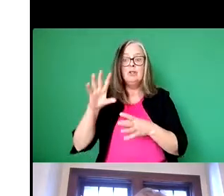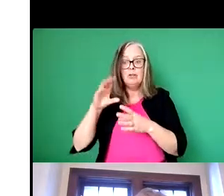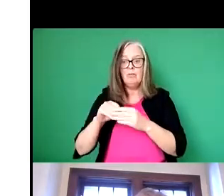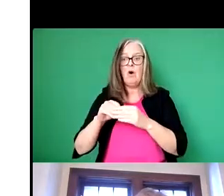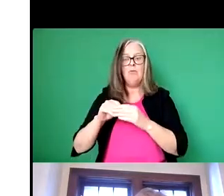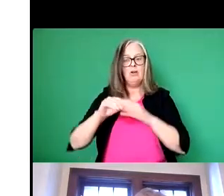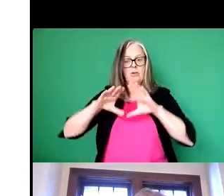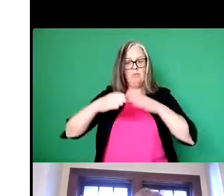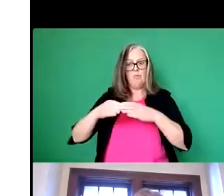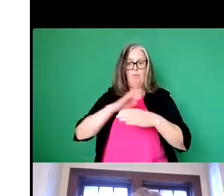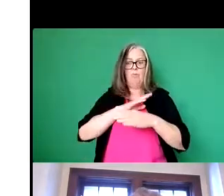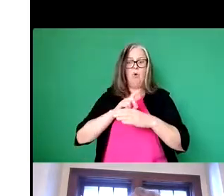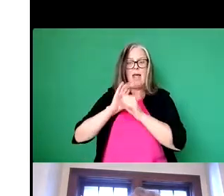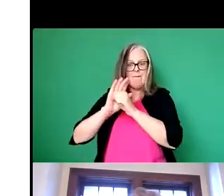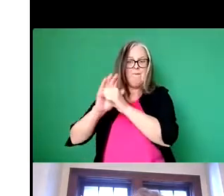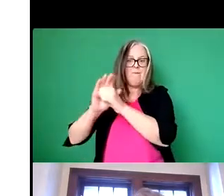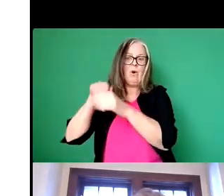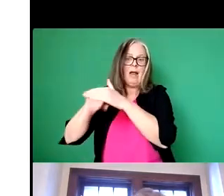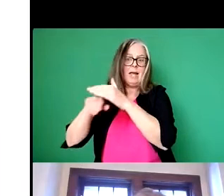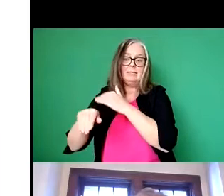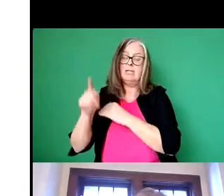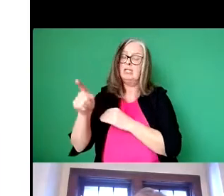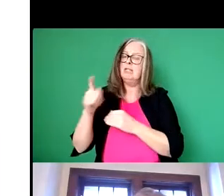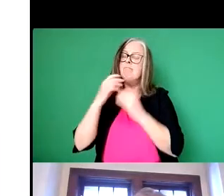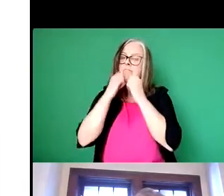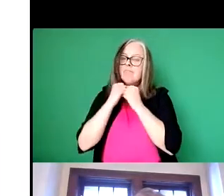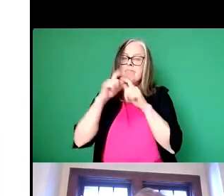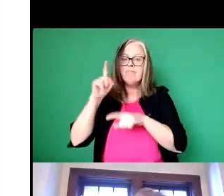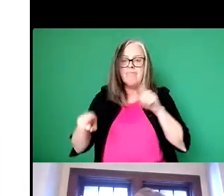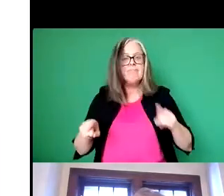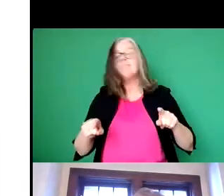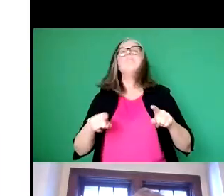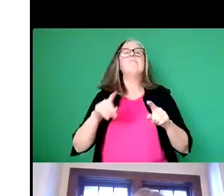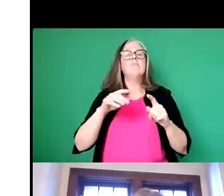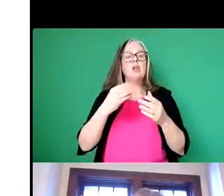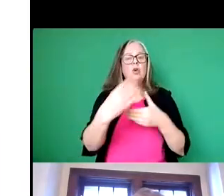she is passionate about accessibility diversity and inclusion and about exploring winnipeg with